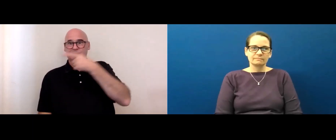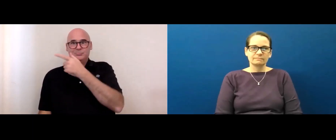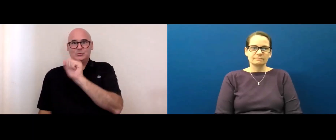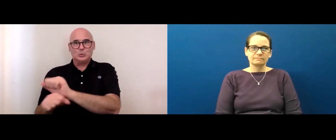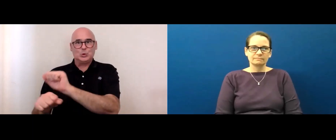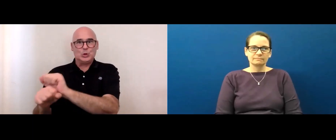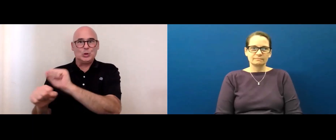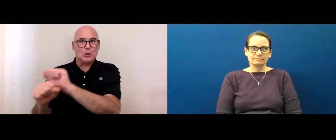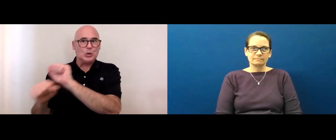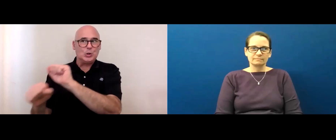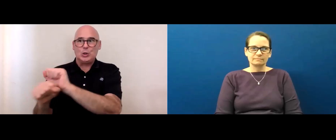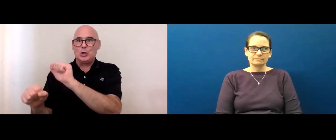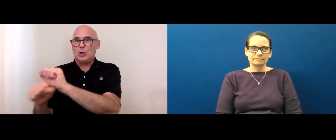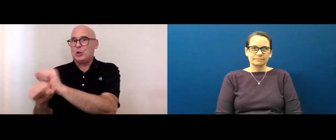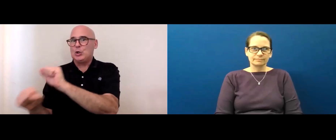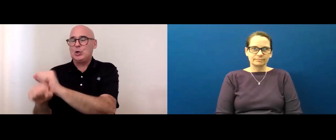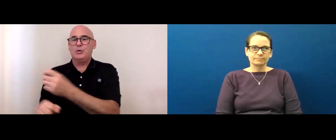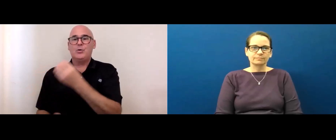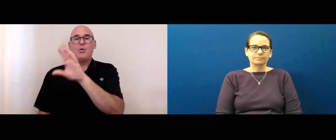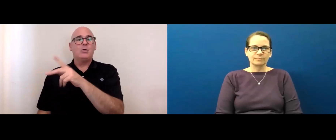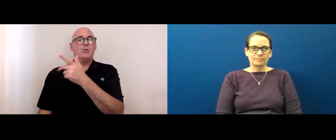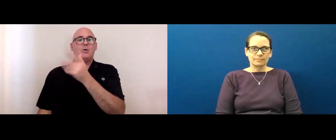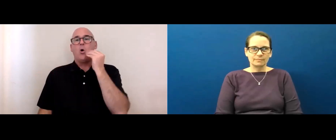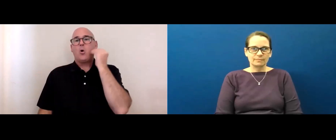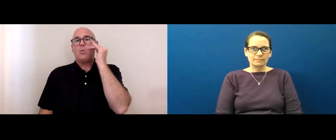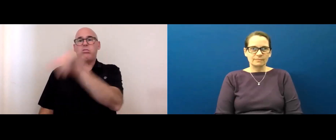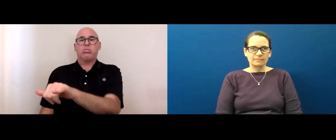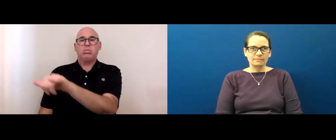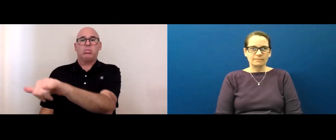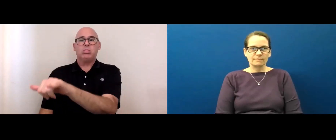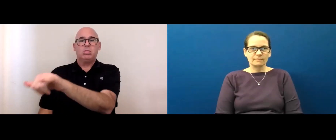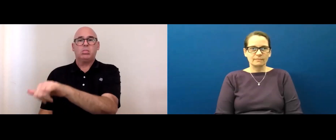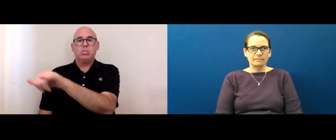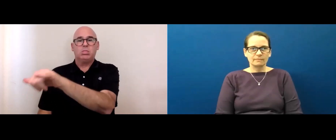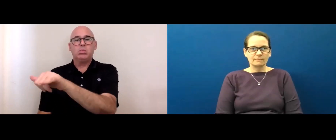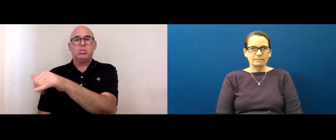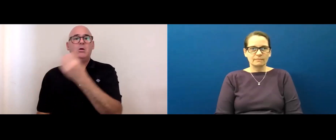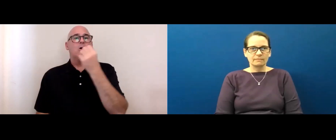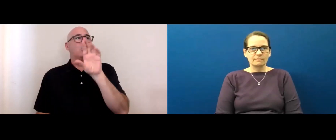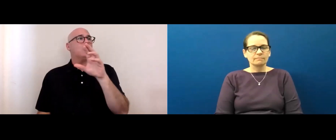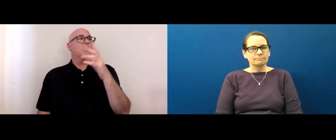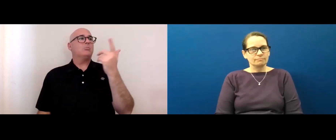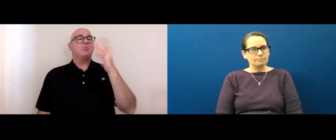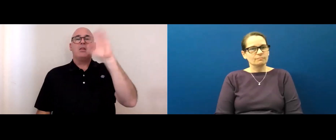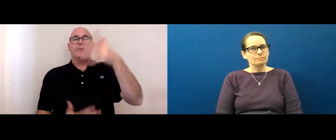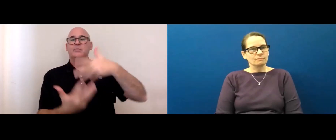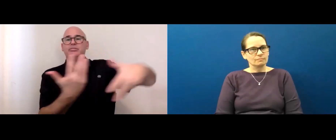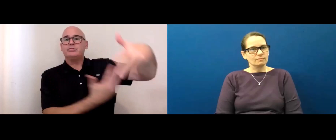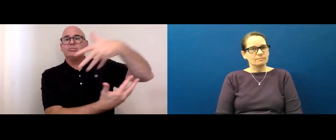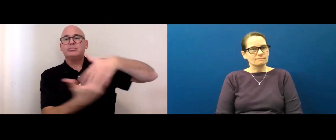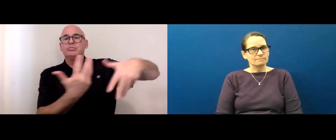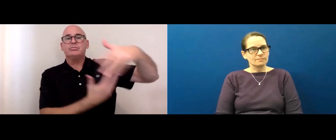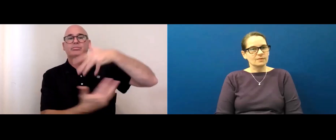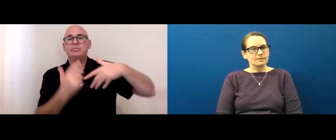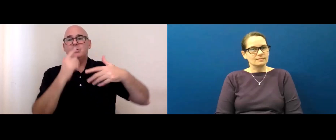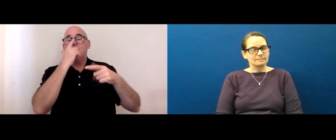justice you know they go to work or they stay home all the time or they just don't socialize